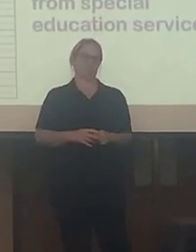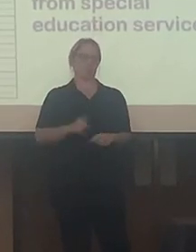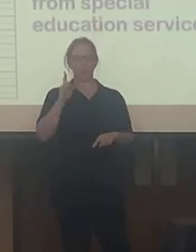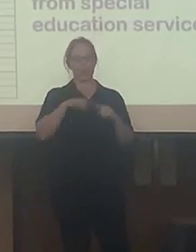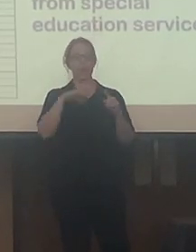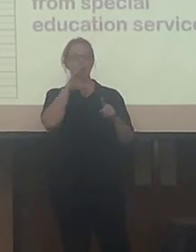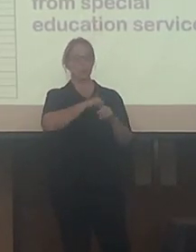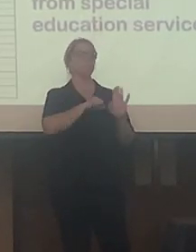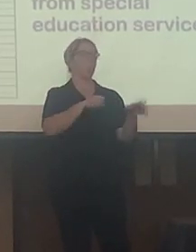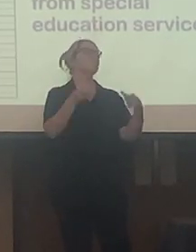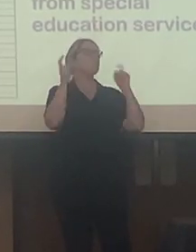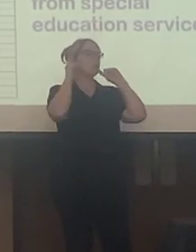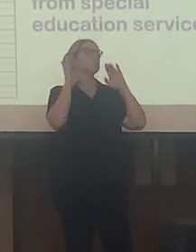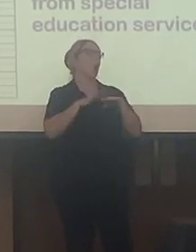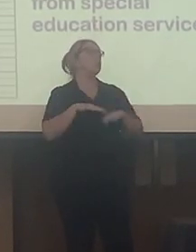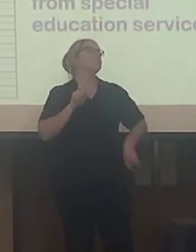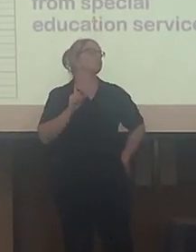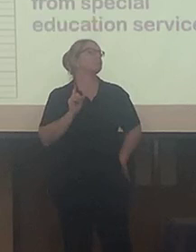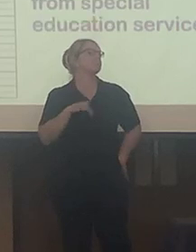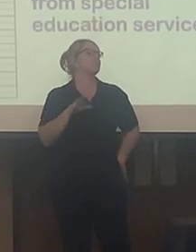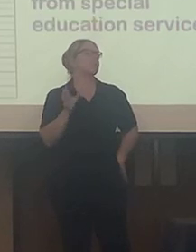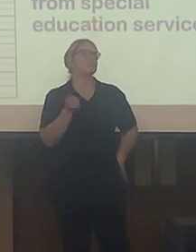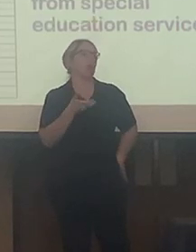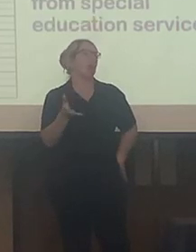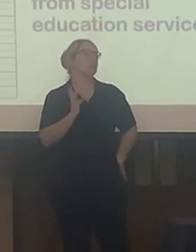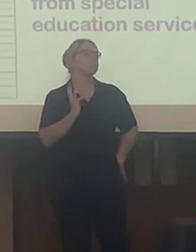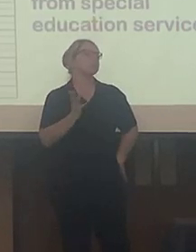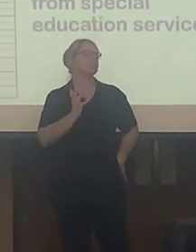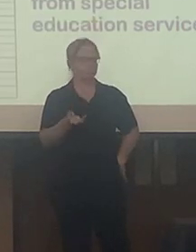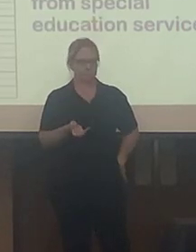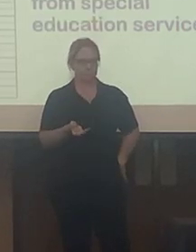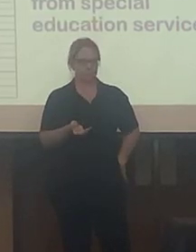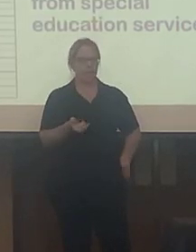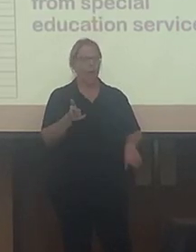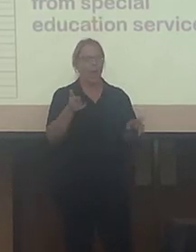all the hearing aids are on so everything's fine i can tell the glasses are on and i can tell the